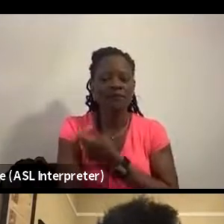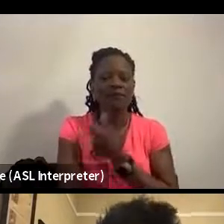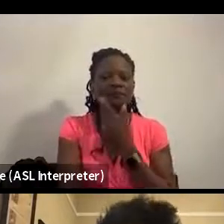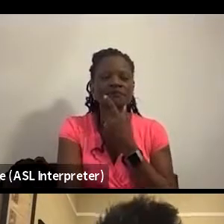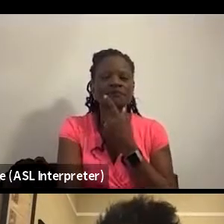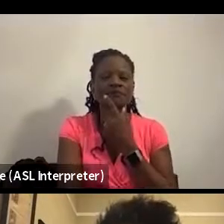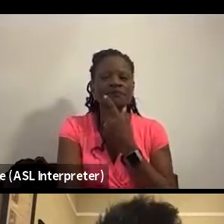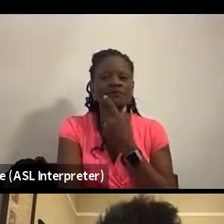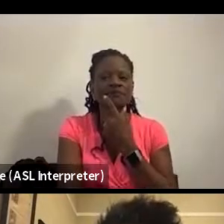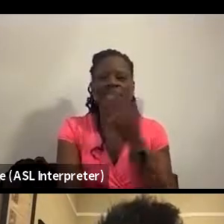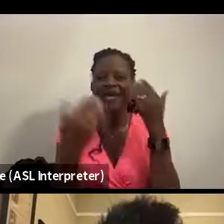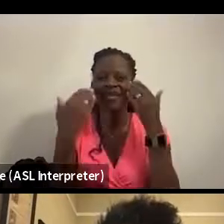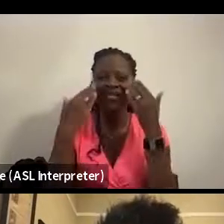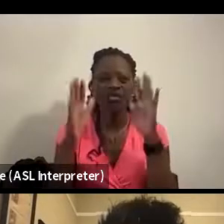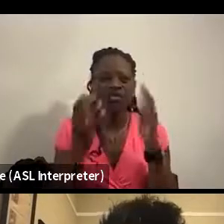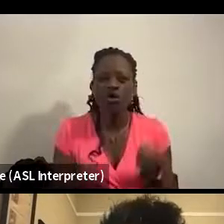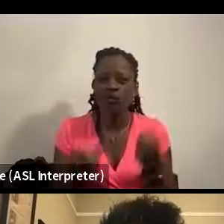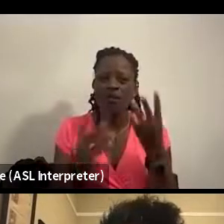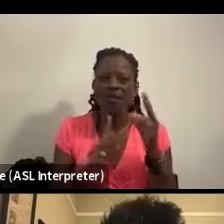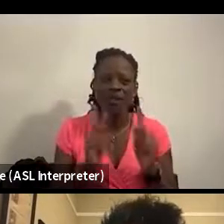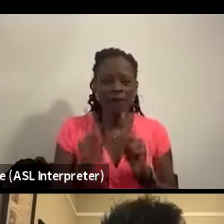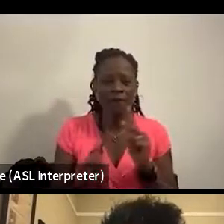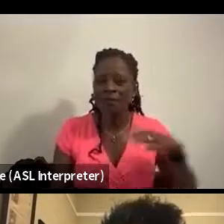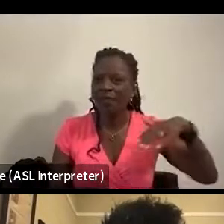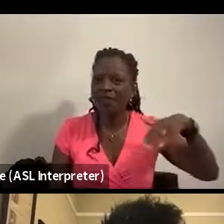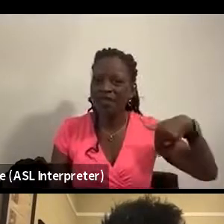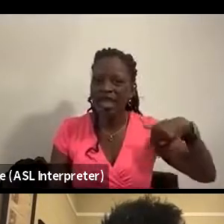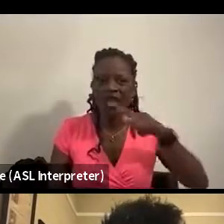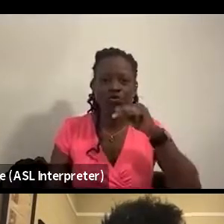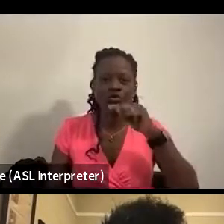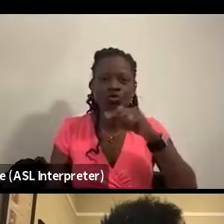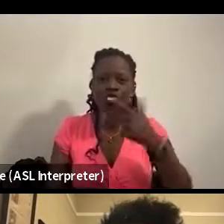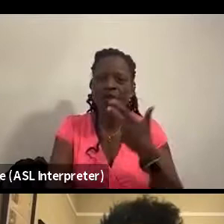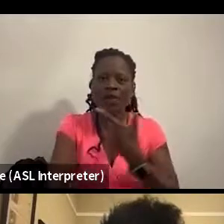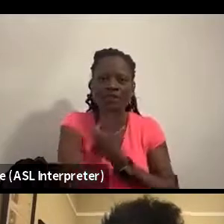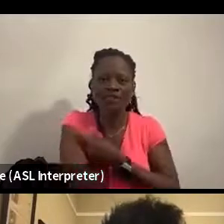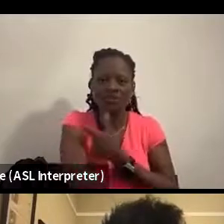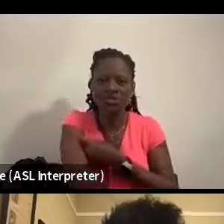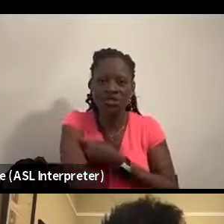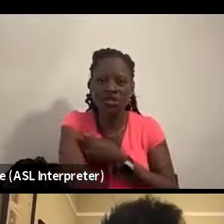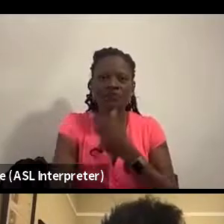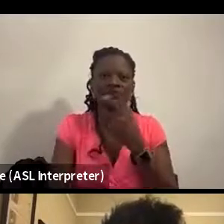that many people that have been vaccinated within my community and around me.